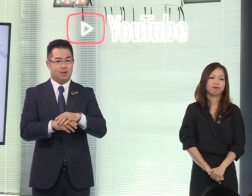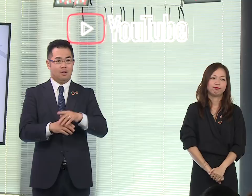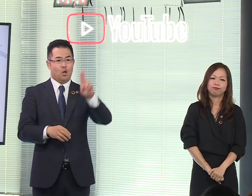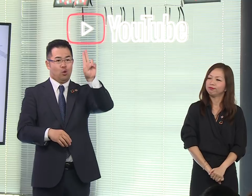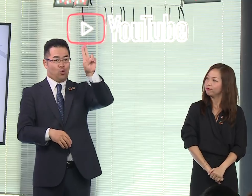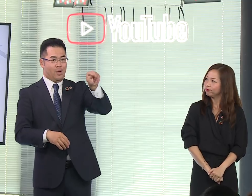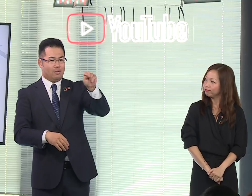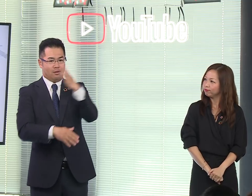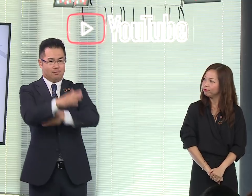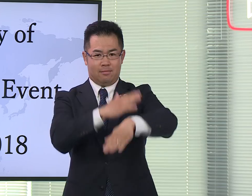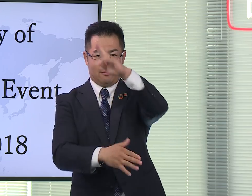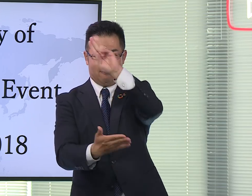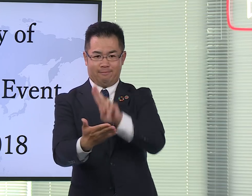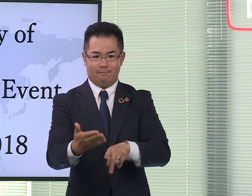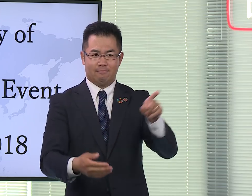Thank you so much.